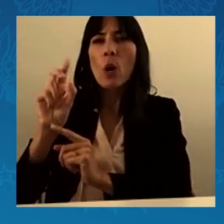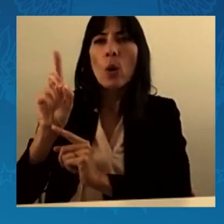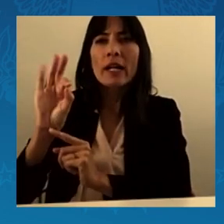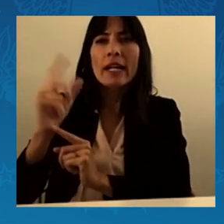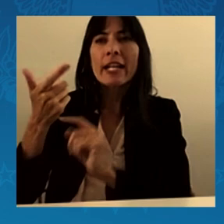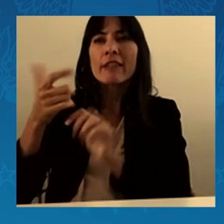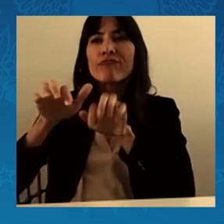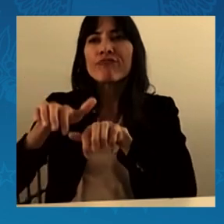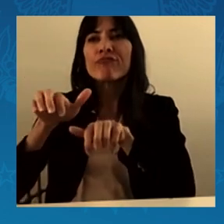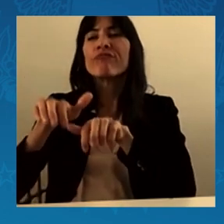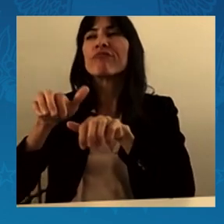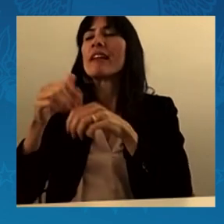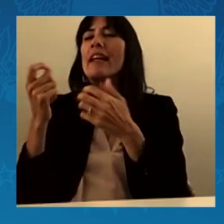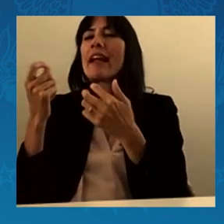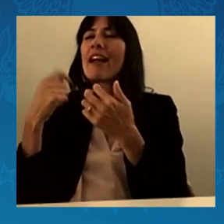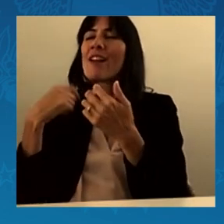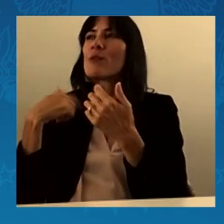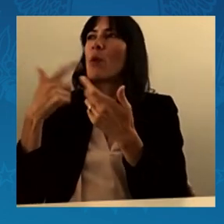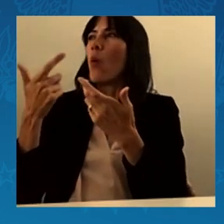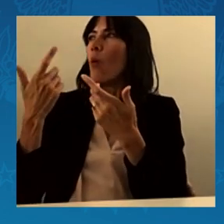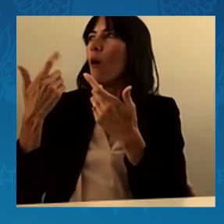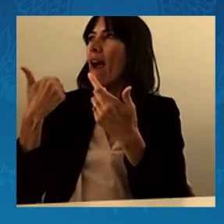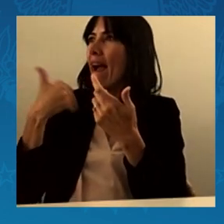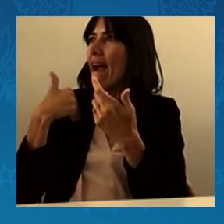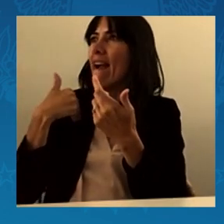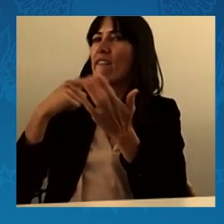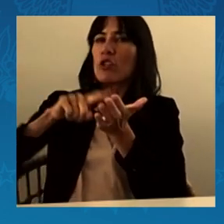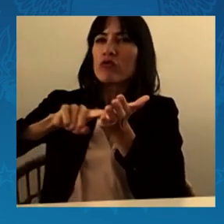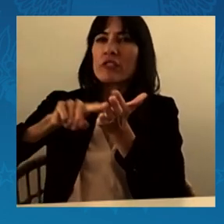So just a lot of research is why I decided to go to a HBCU